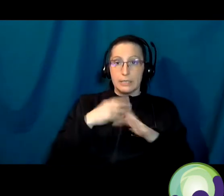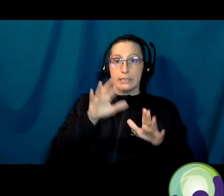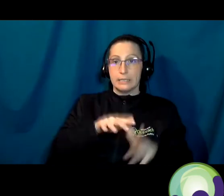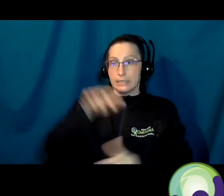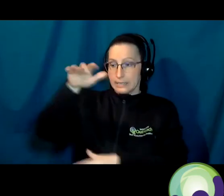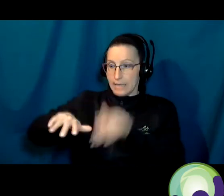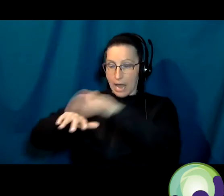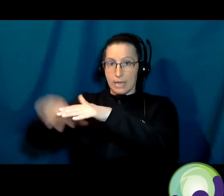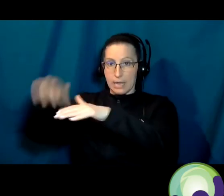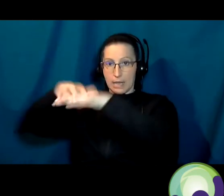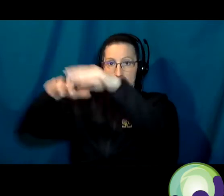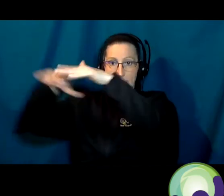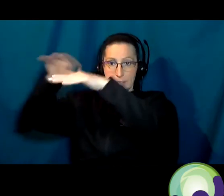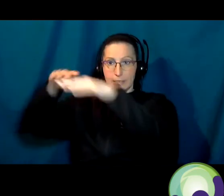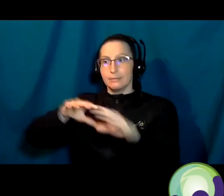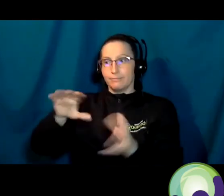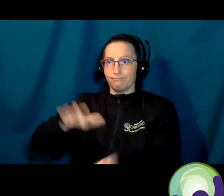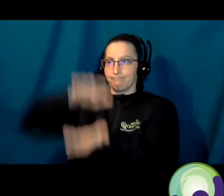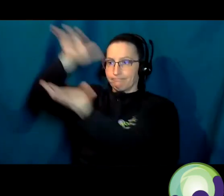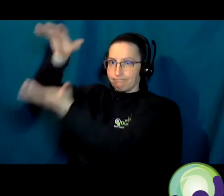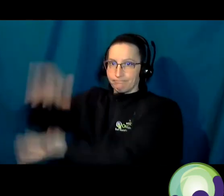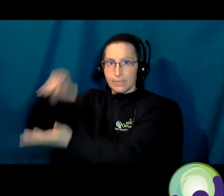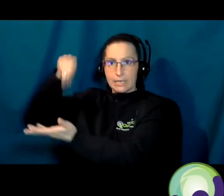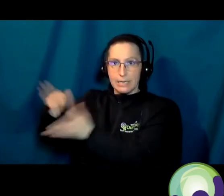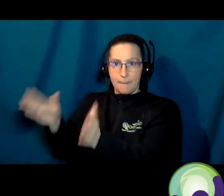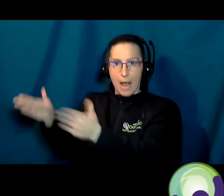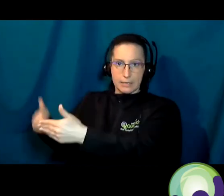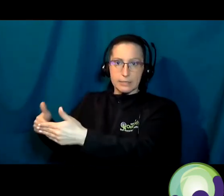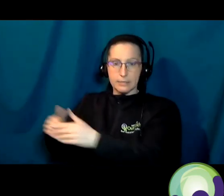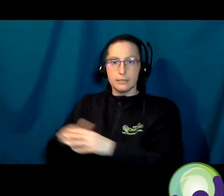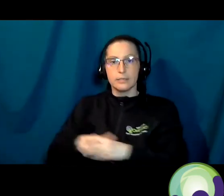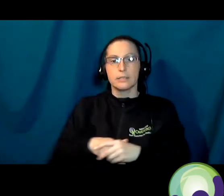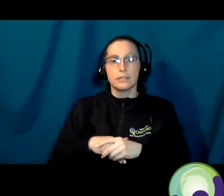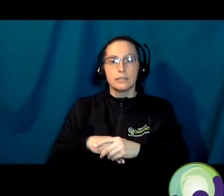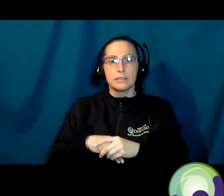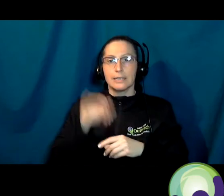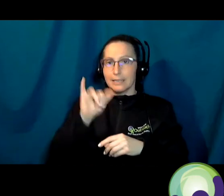for the customers use. So while that is our entry level role